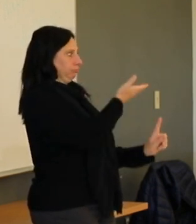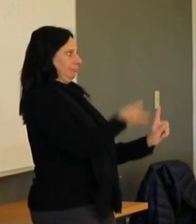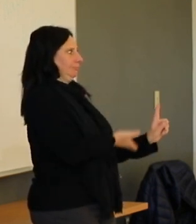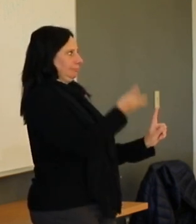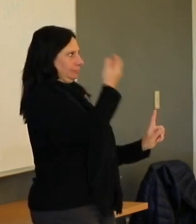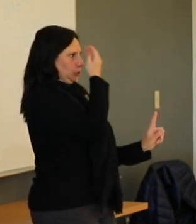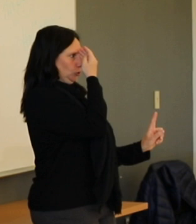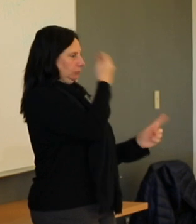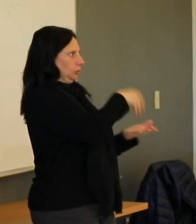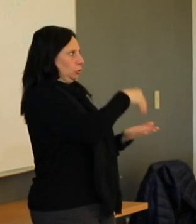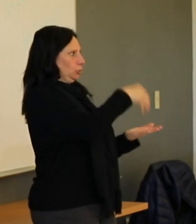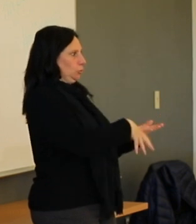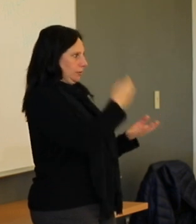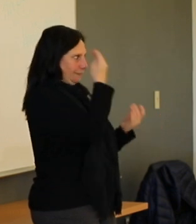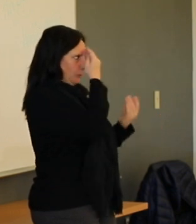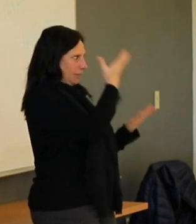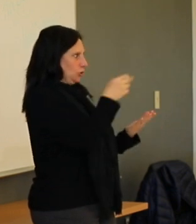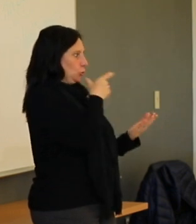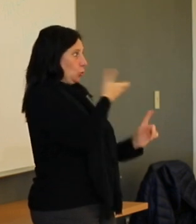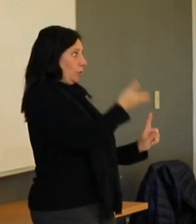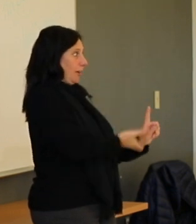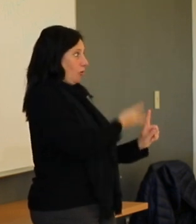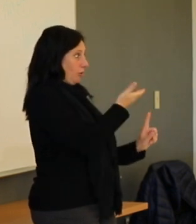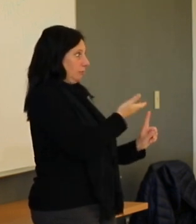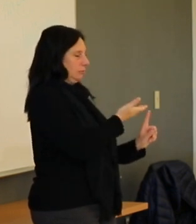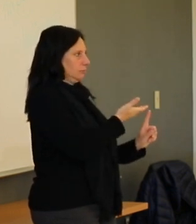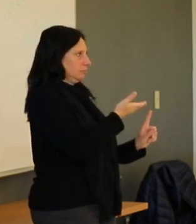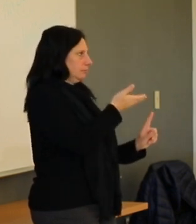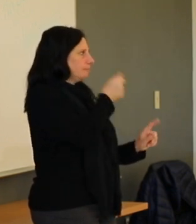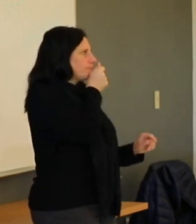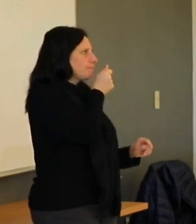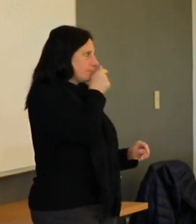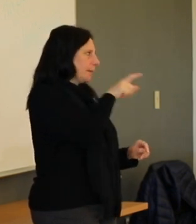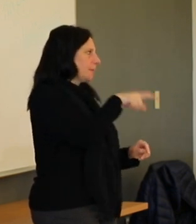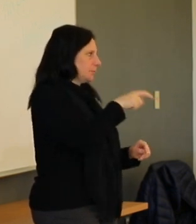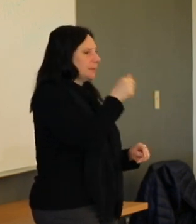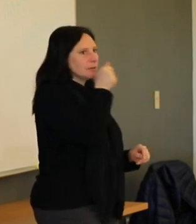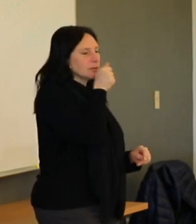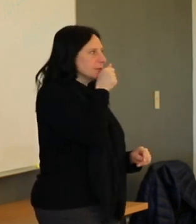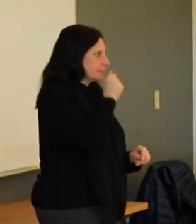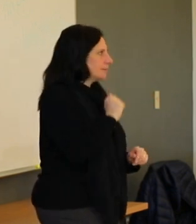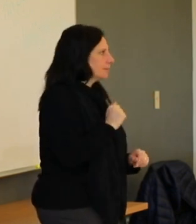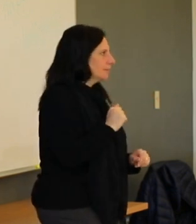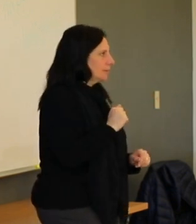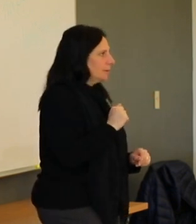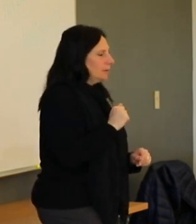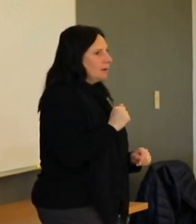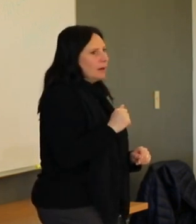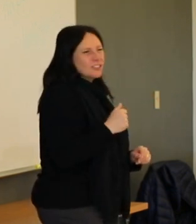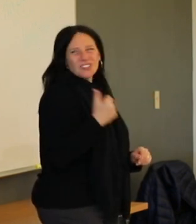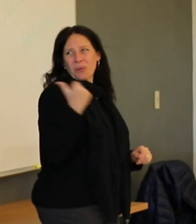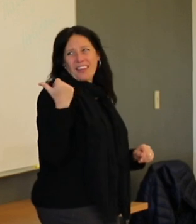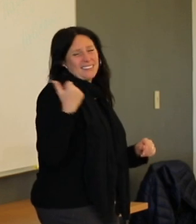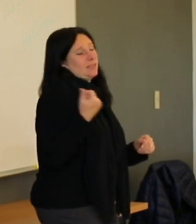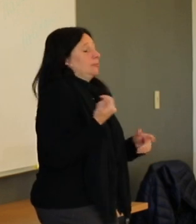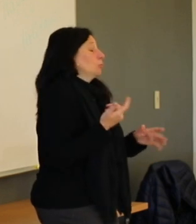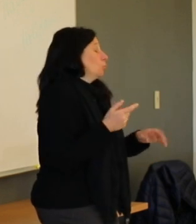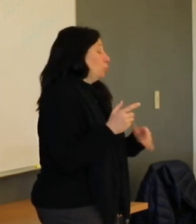Okay, does that make sense? This program is really just clicking on a button and typing in text